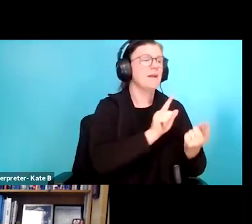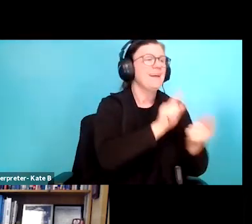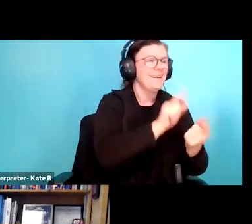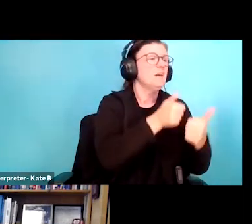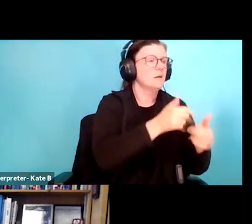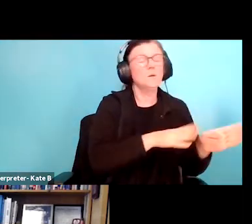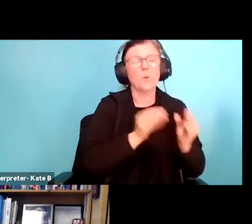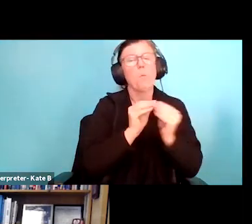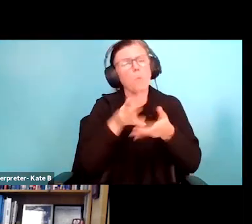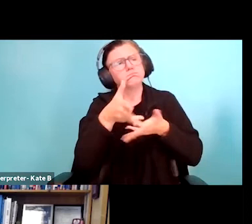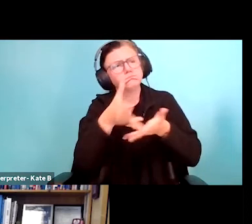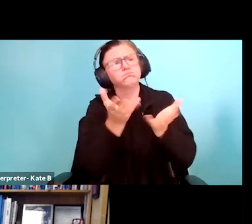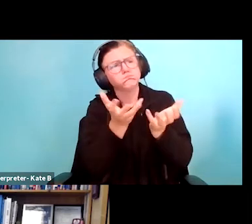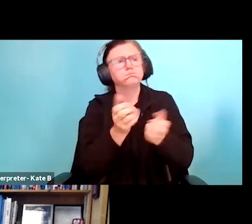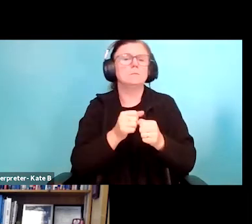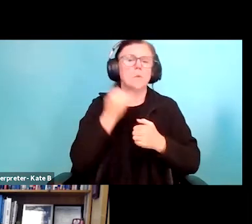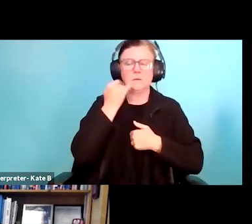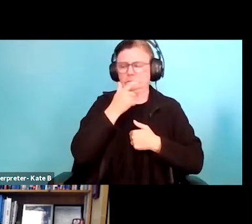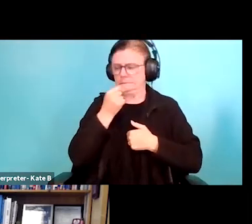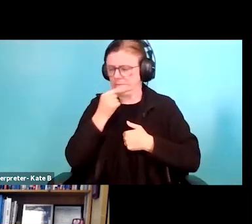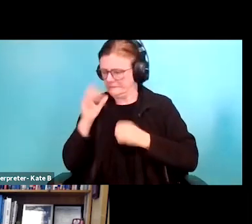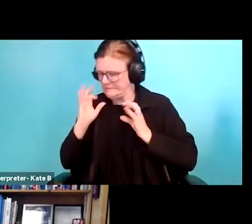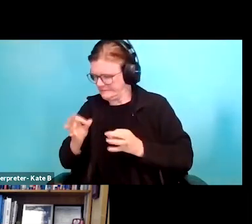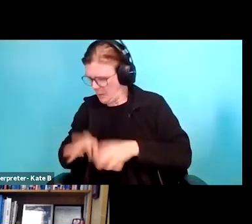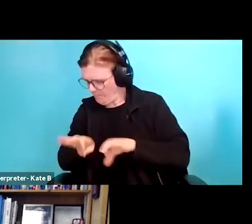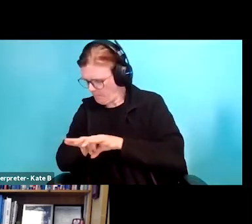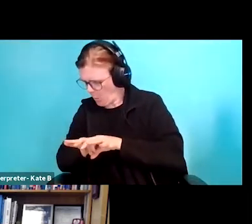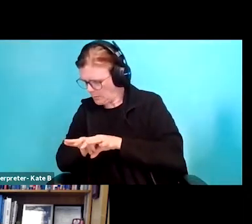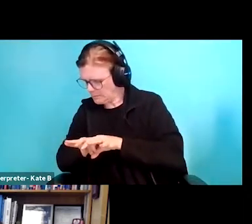when you have an important decision to make. Do you have someone you can talk to about it?